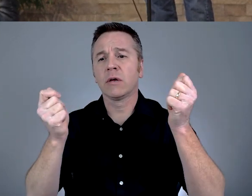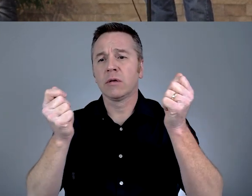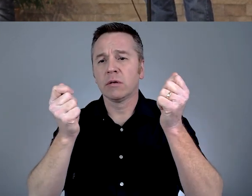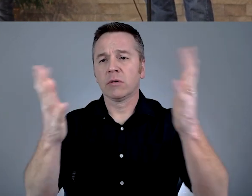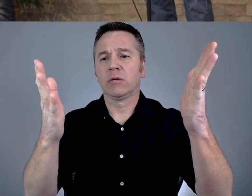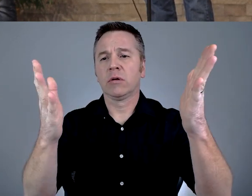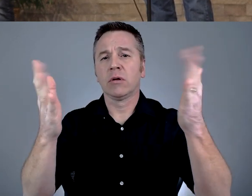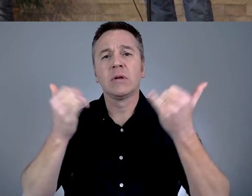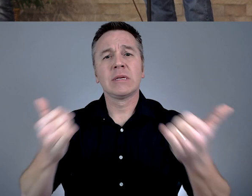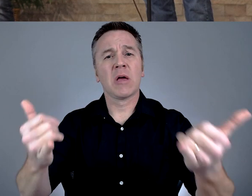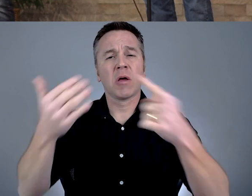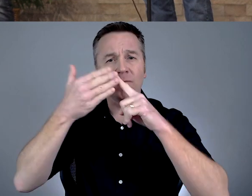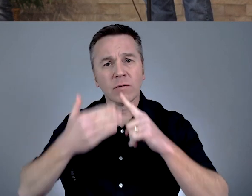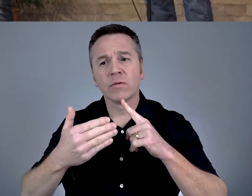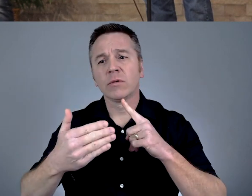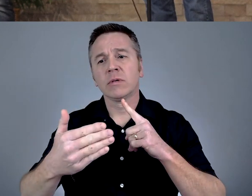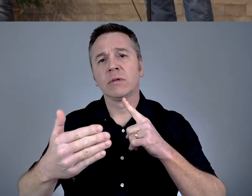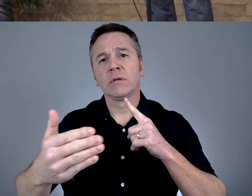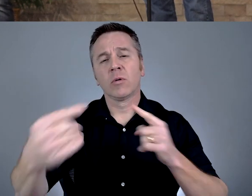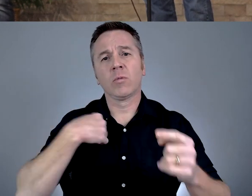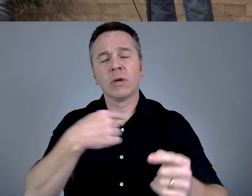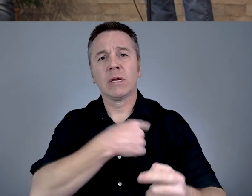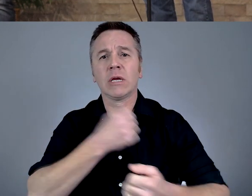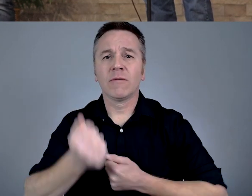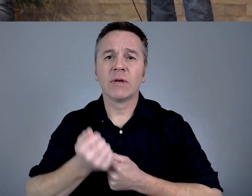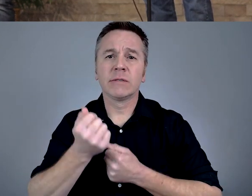Now and ever we confess